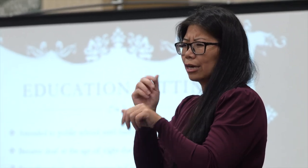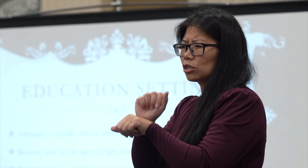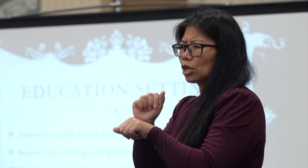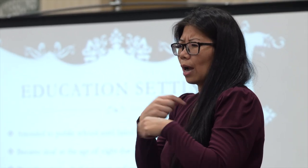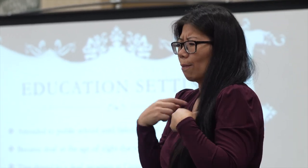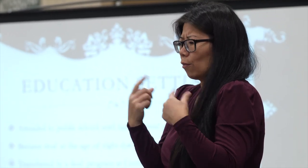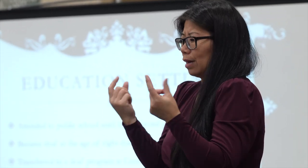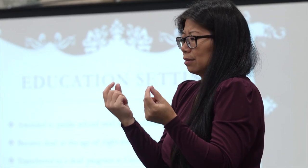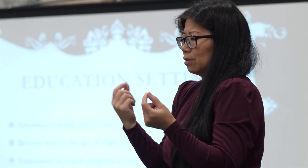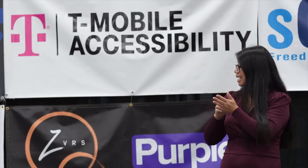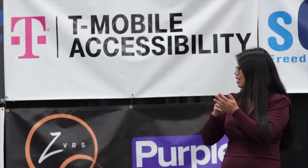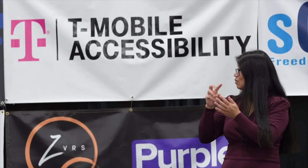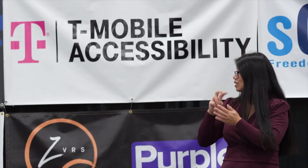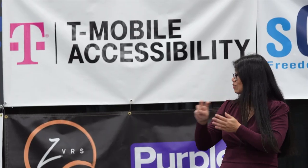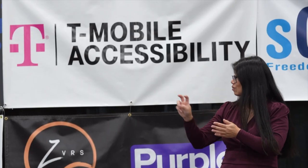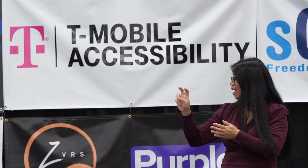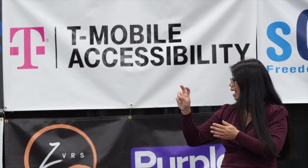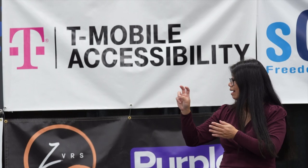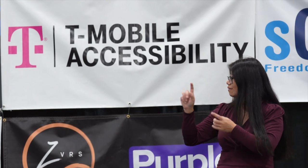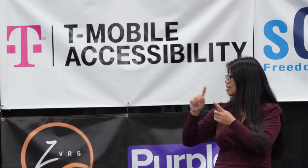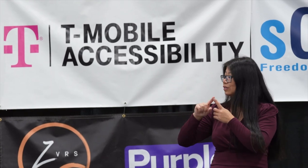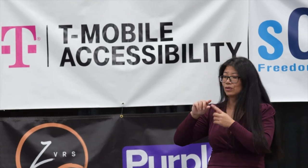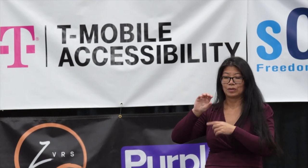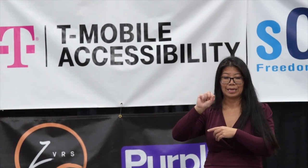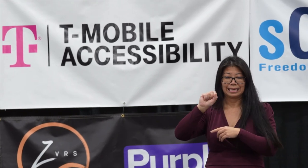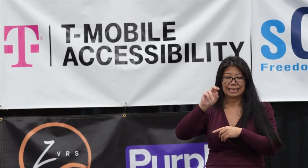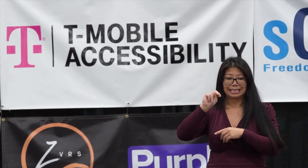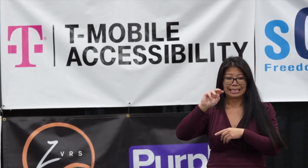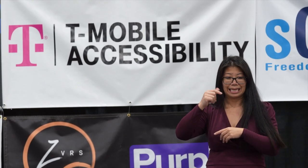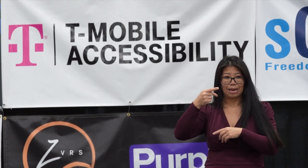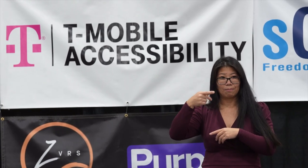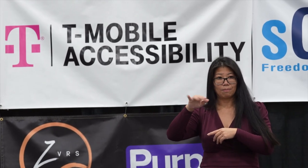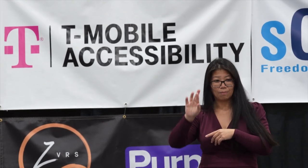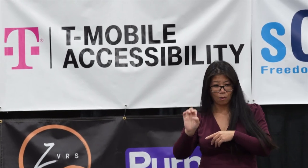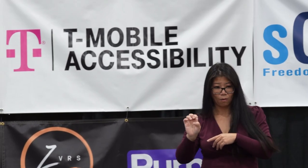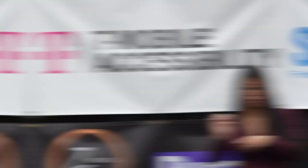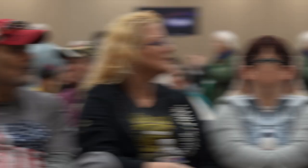What kind of job did I want? I traveled to Singapore.